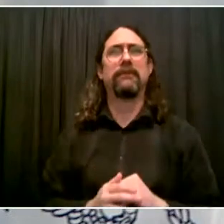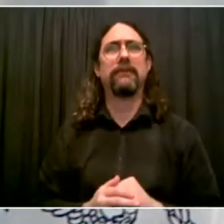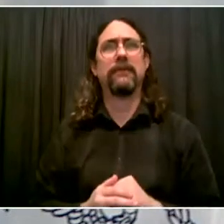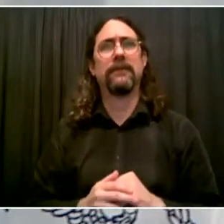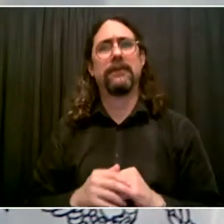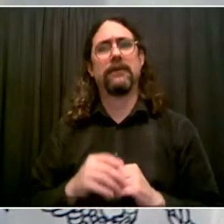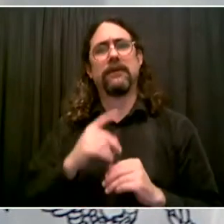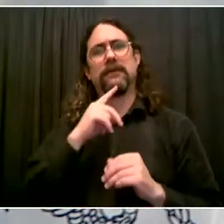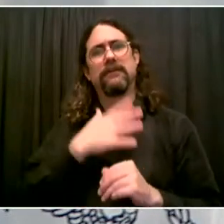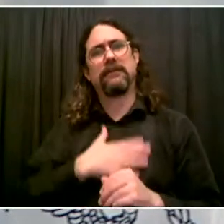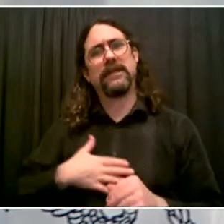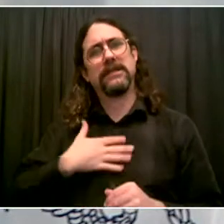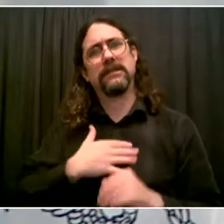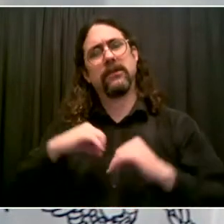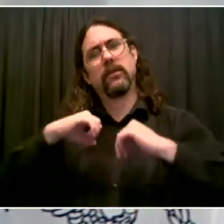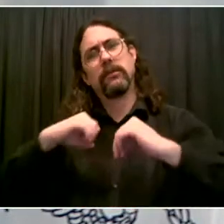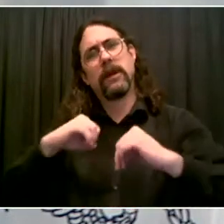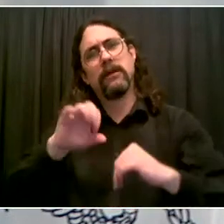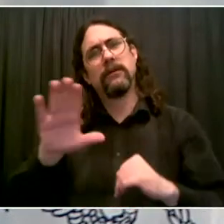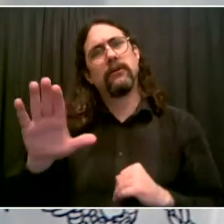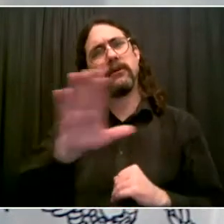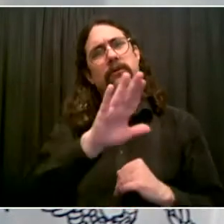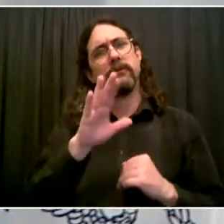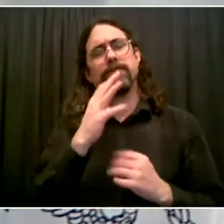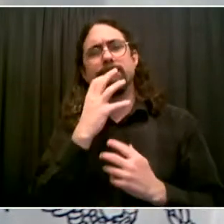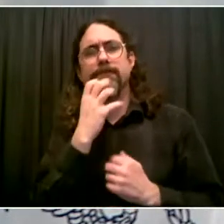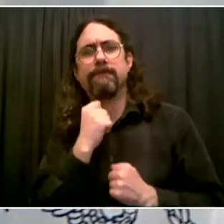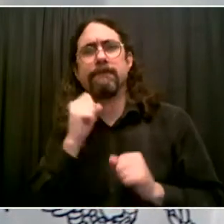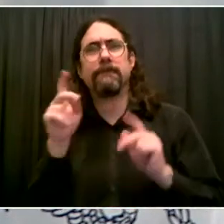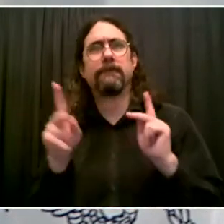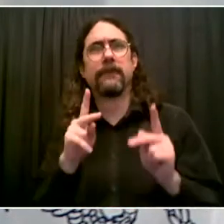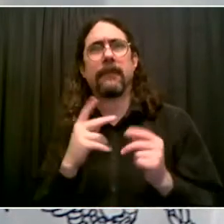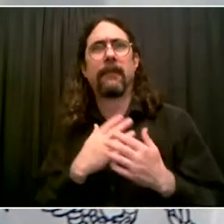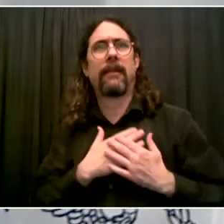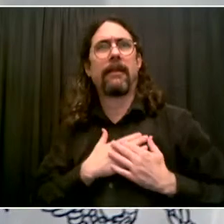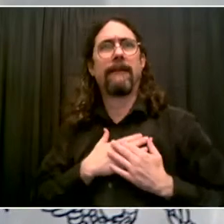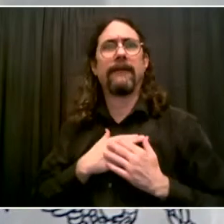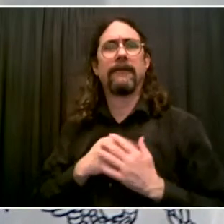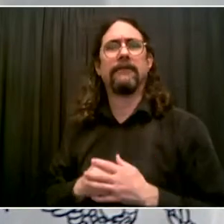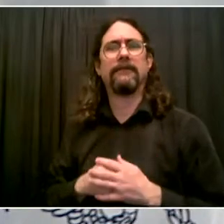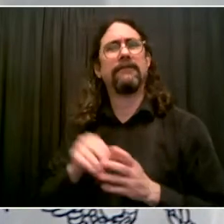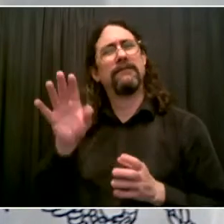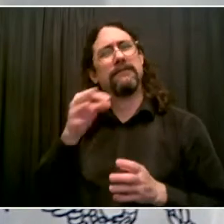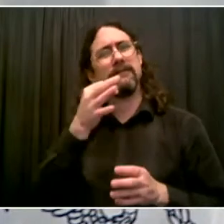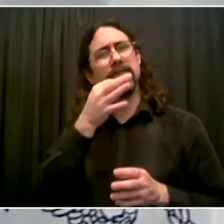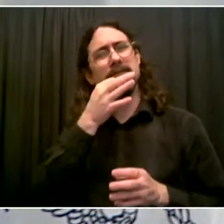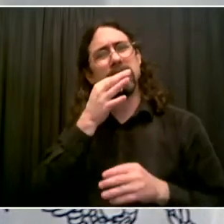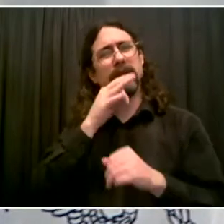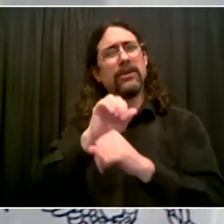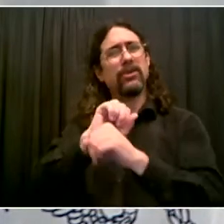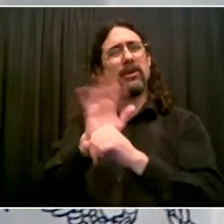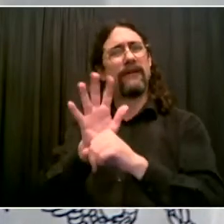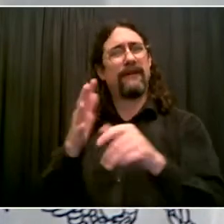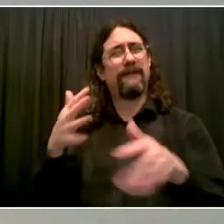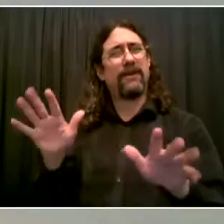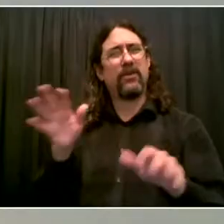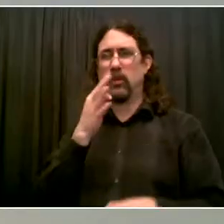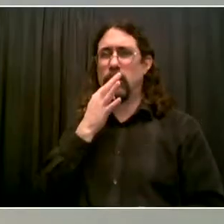LOVED ONES. IF YOU WANT BIG GATHERINGS I GUARANTEE YOU'LL BE ABLE TO HAVE THEM IN JUST A YEAR. IS JUST REALLY